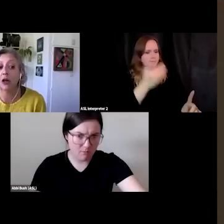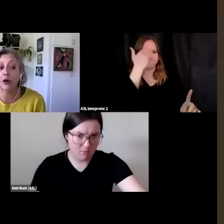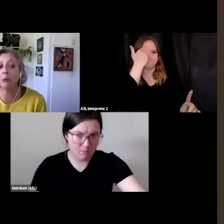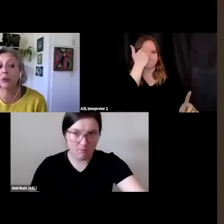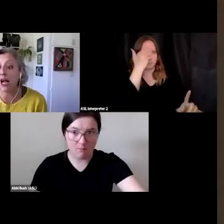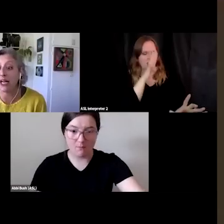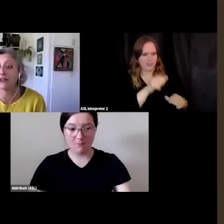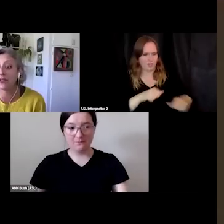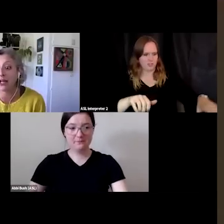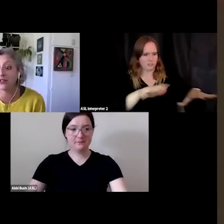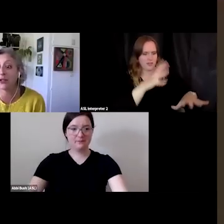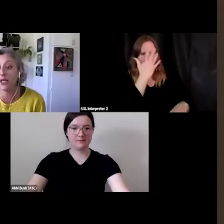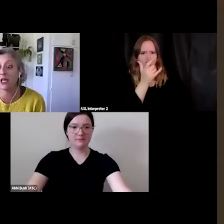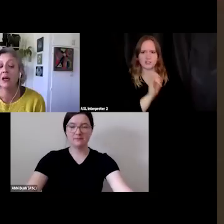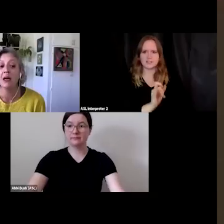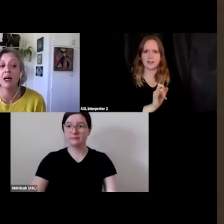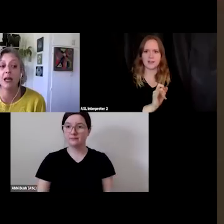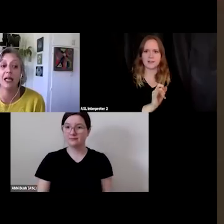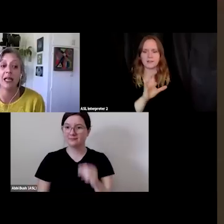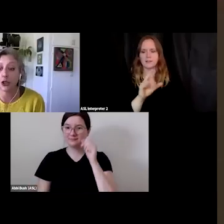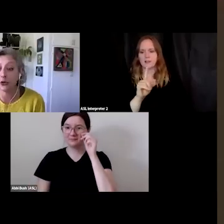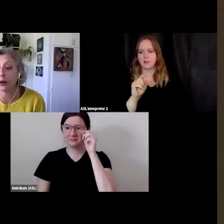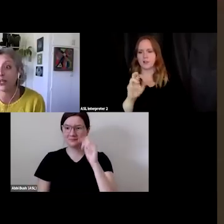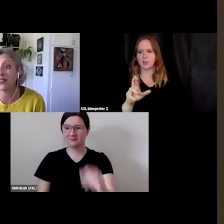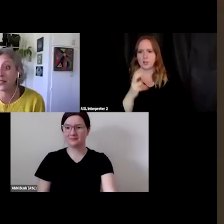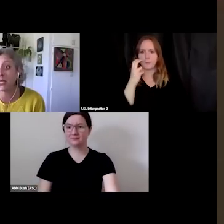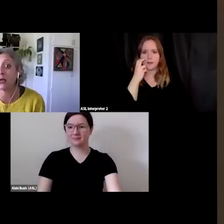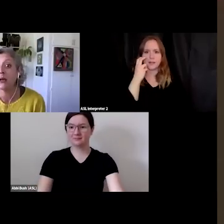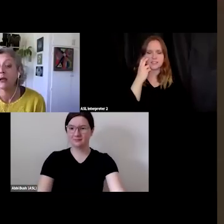Clutter blindness tends to be an issue that we see